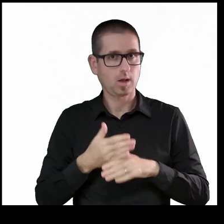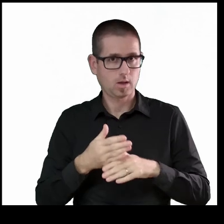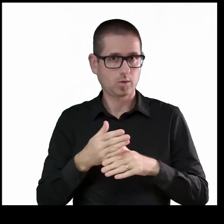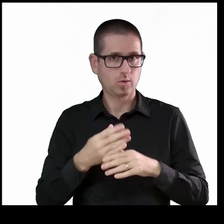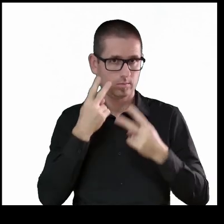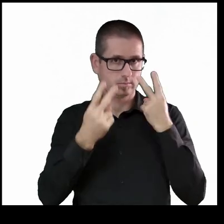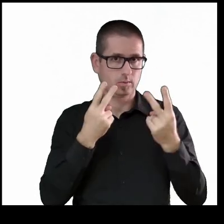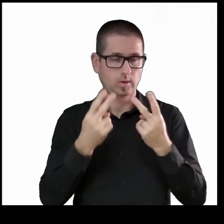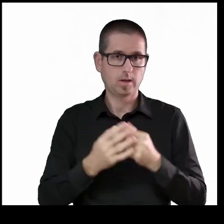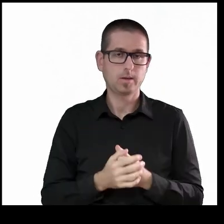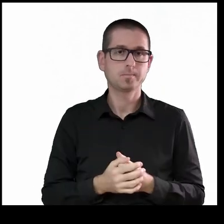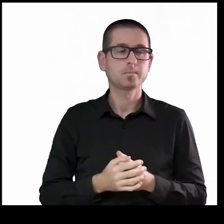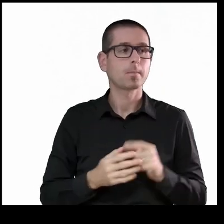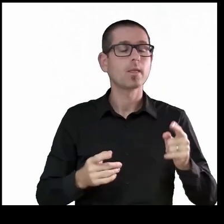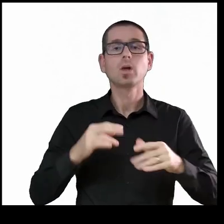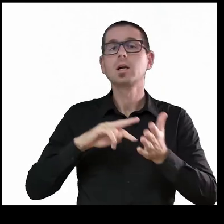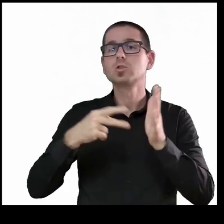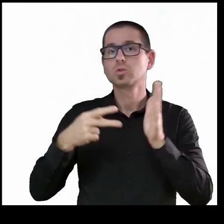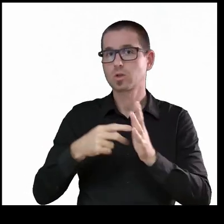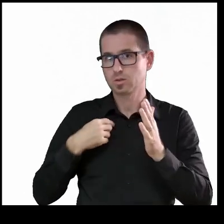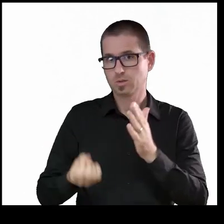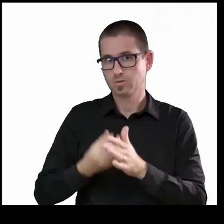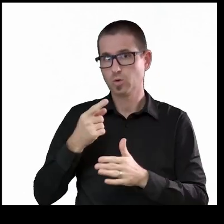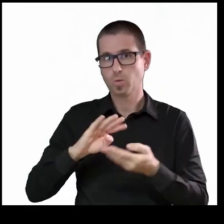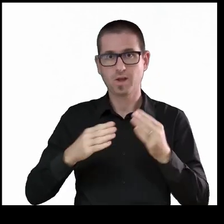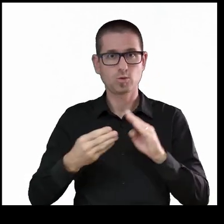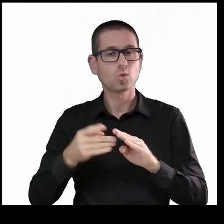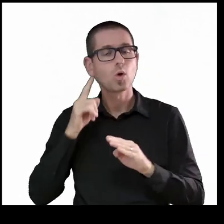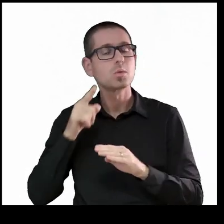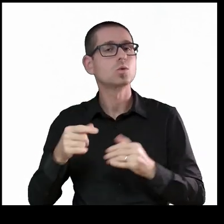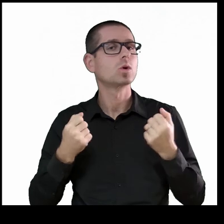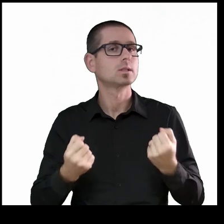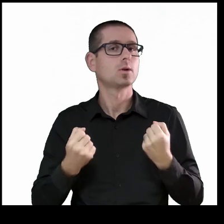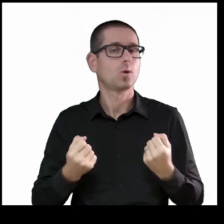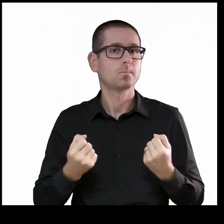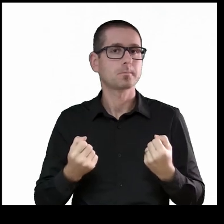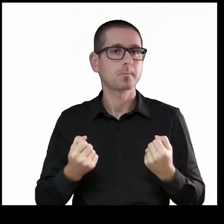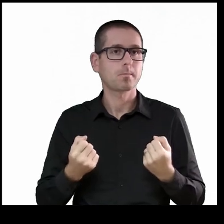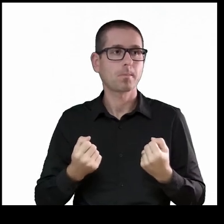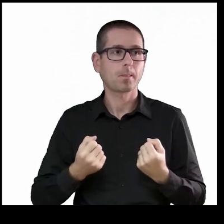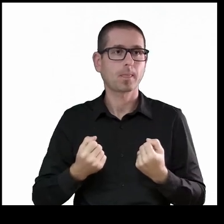control engineering I developed a method, but this is now very Very hot